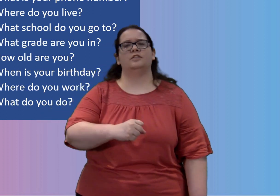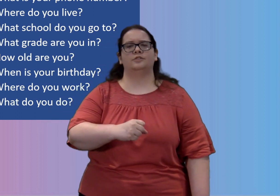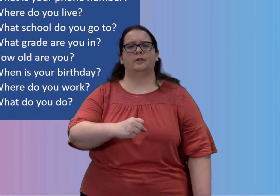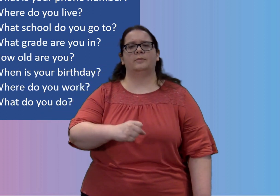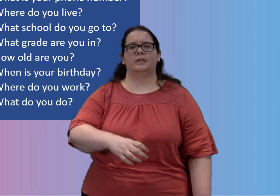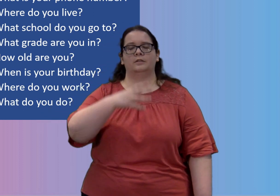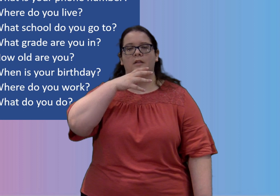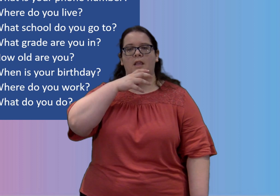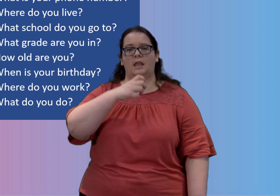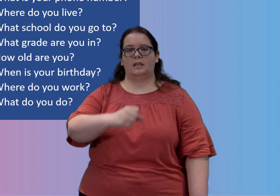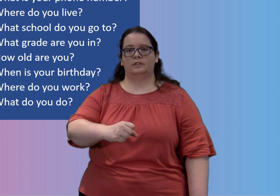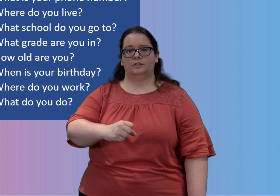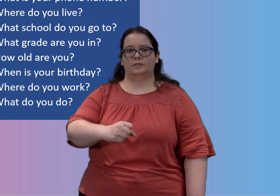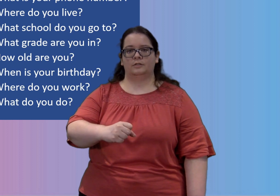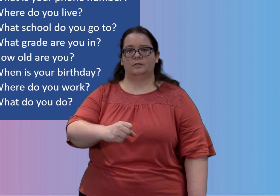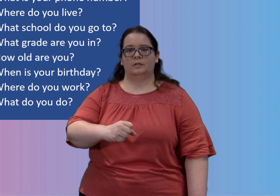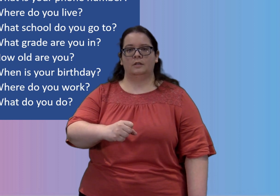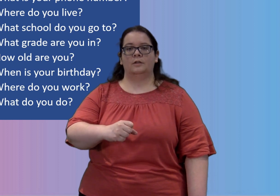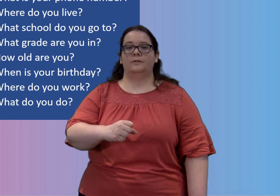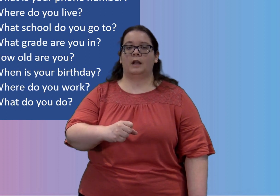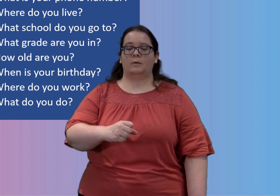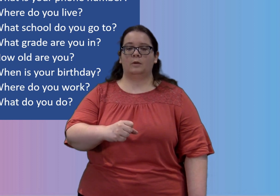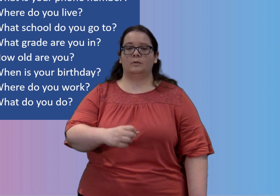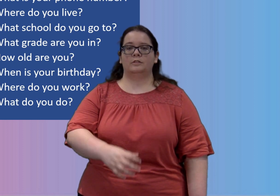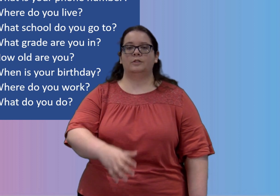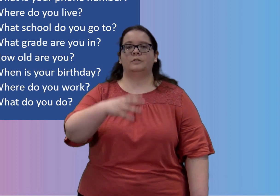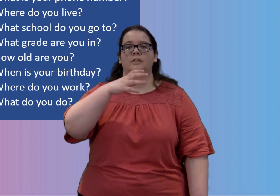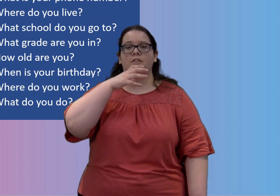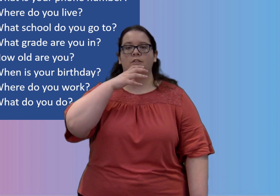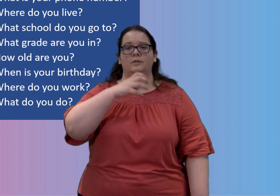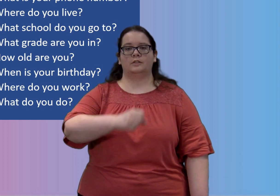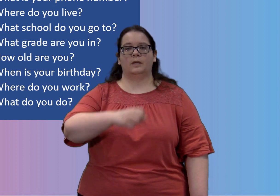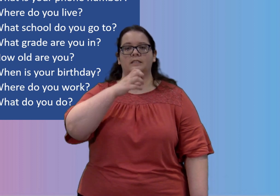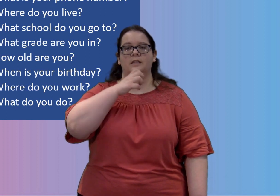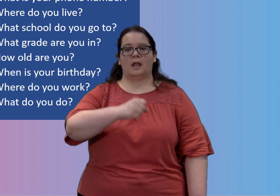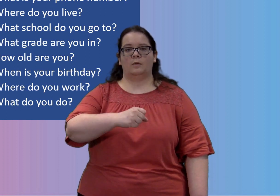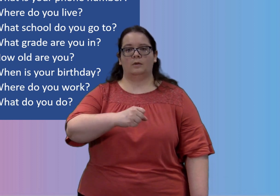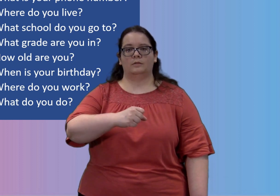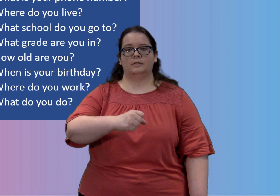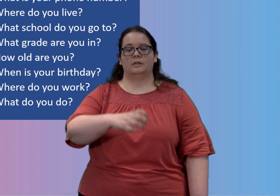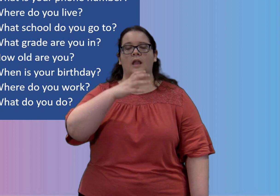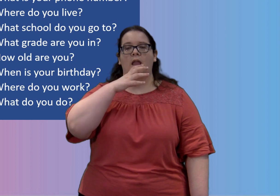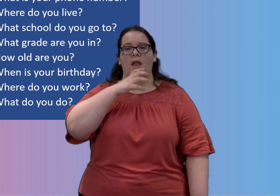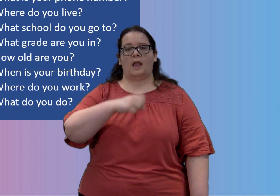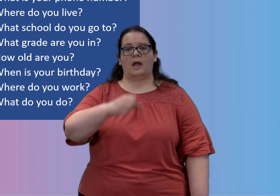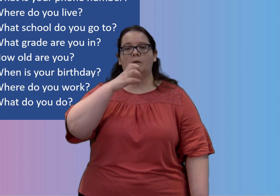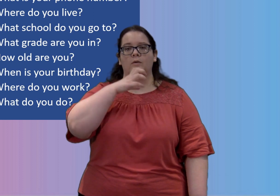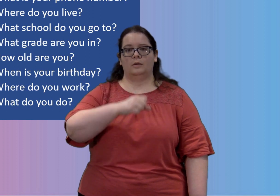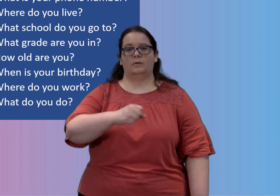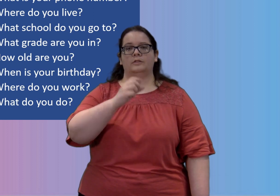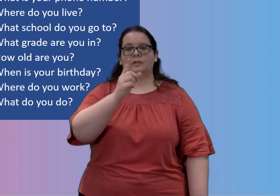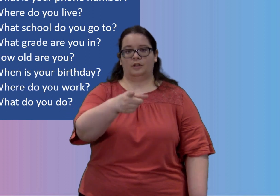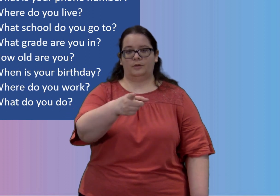you're stroking a beard, age. For how old?, you just do that twice. How old? How old are you?